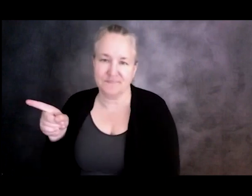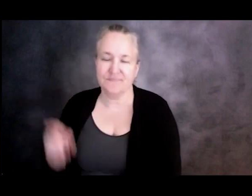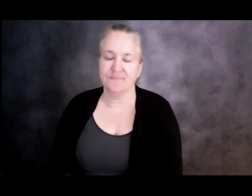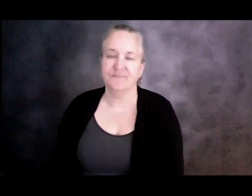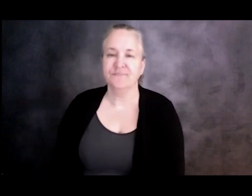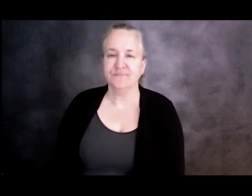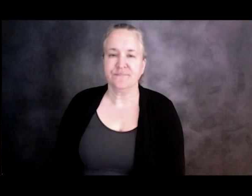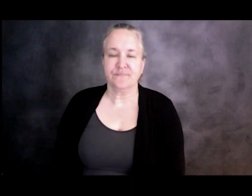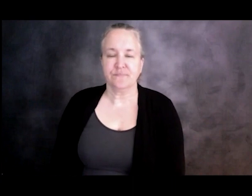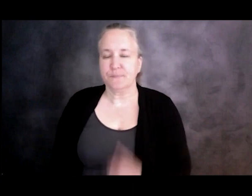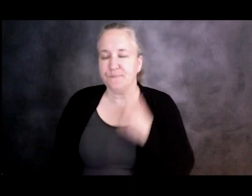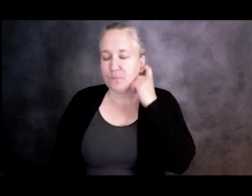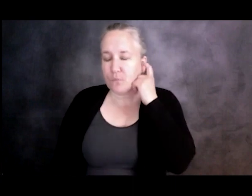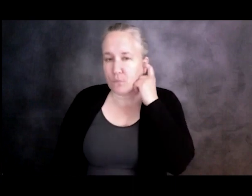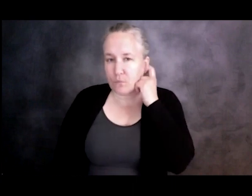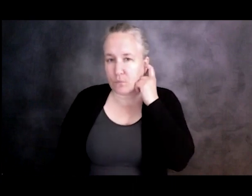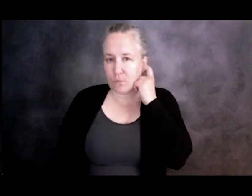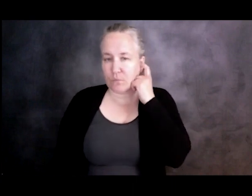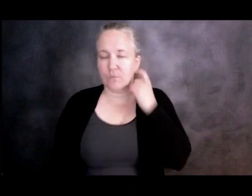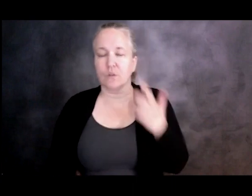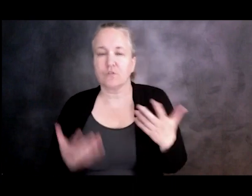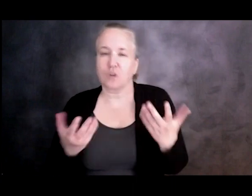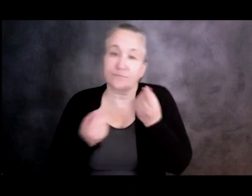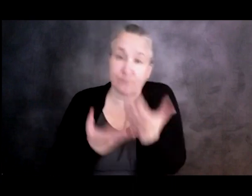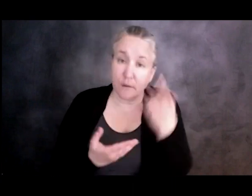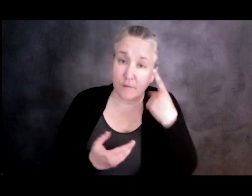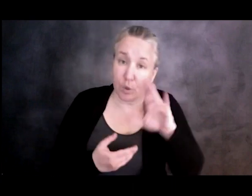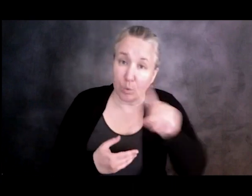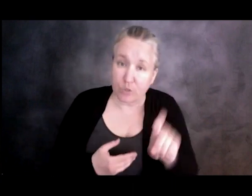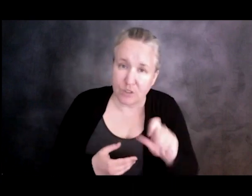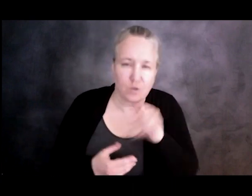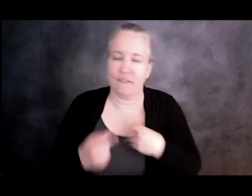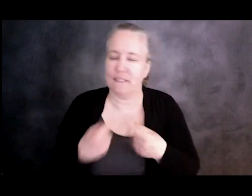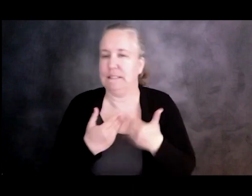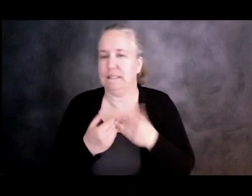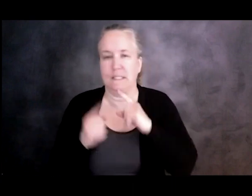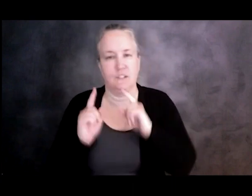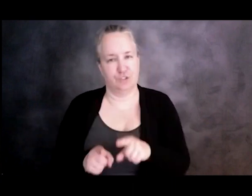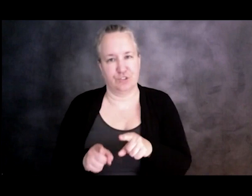And so I don't really have an easy answer to your question that's related to this question of representation.